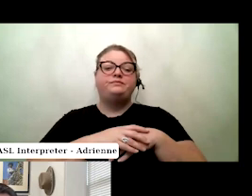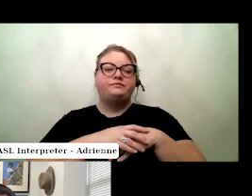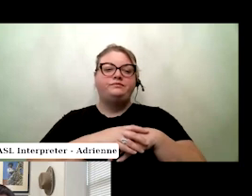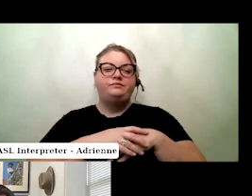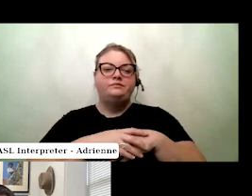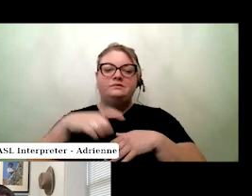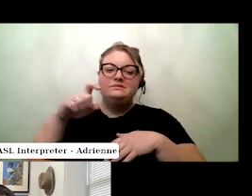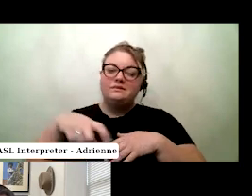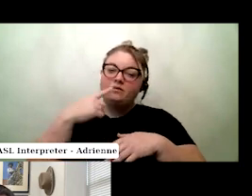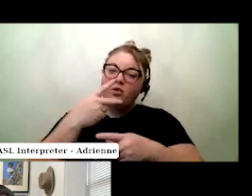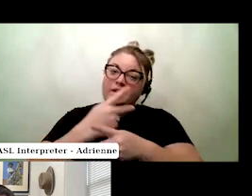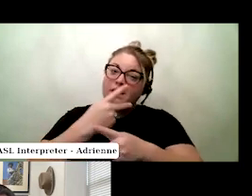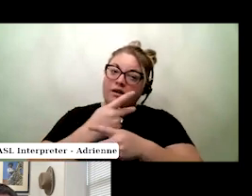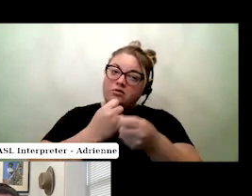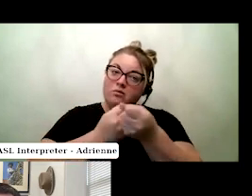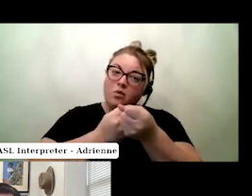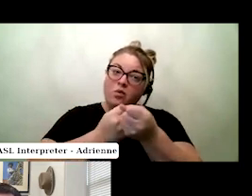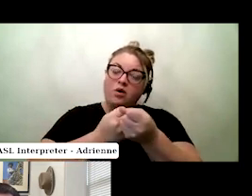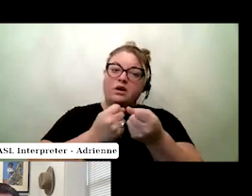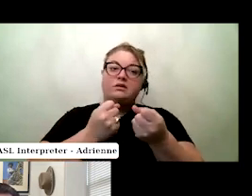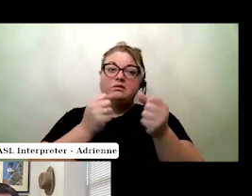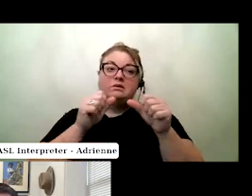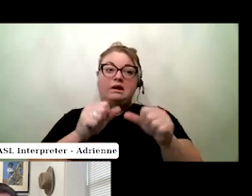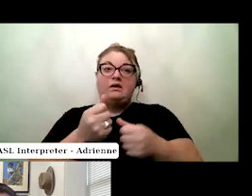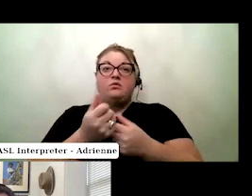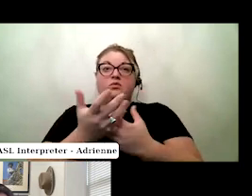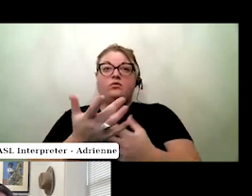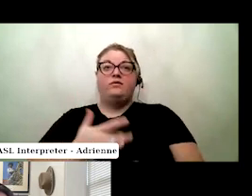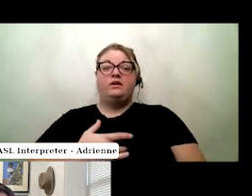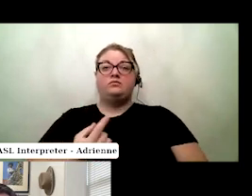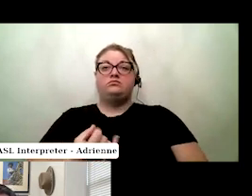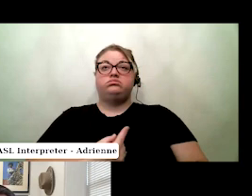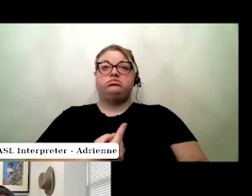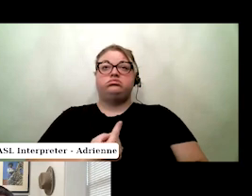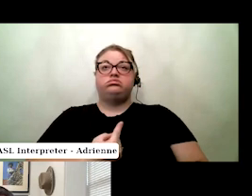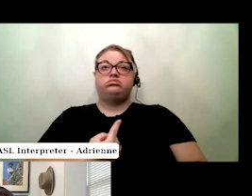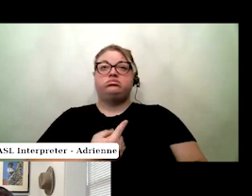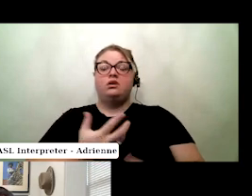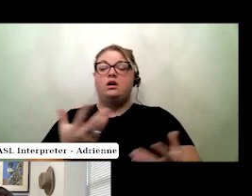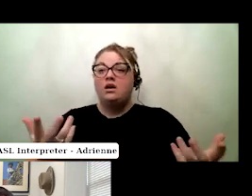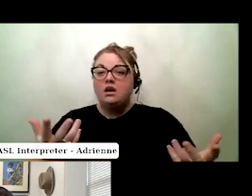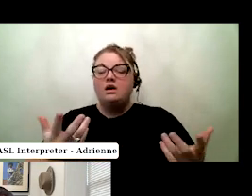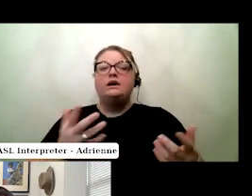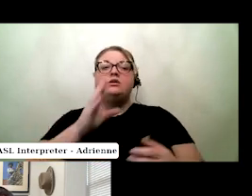The need for care and support leaves one vulnerable and often isolated. Direct care workers are a lifeline for people and families.